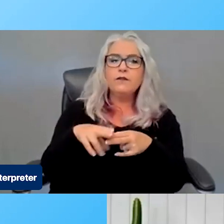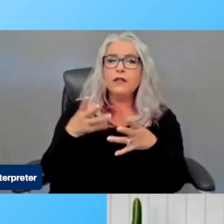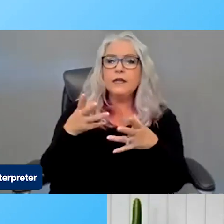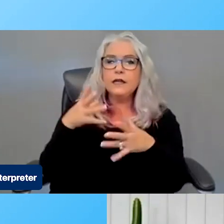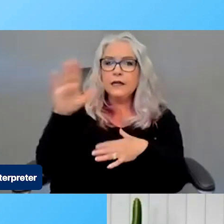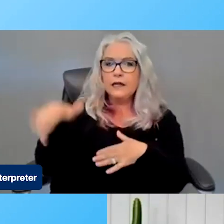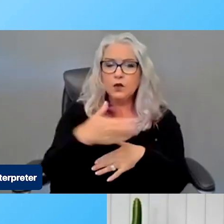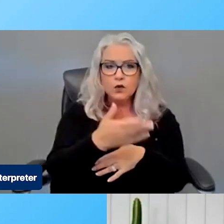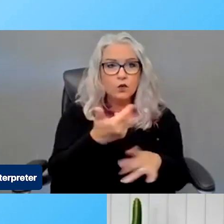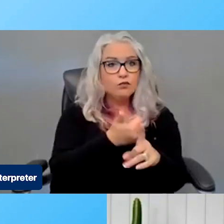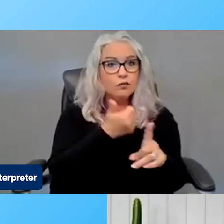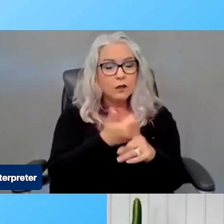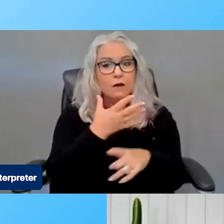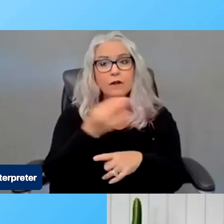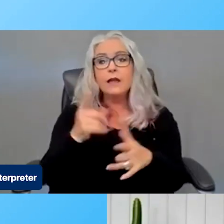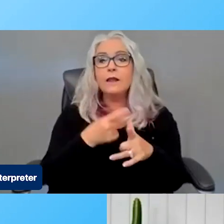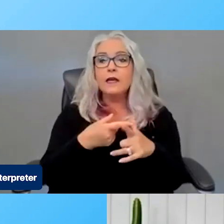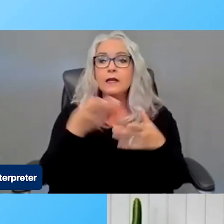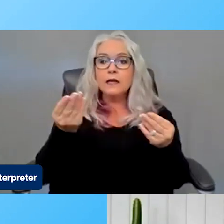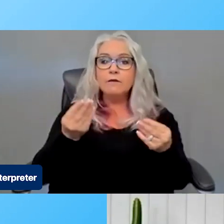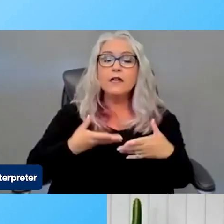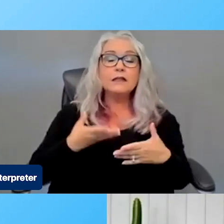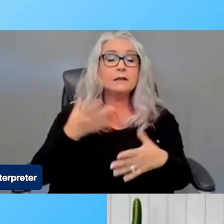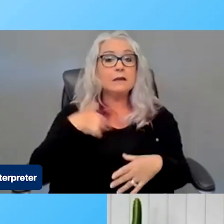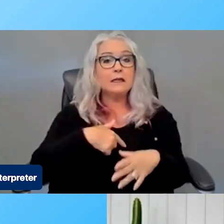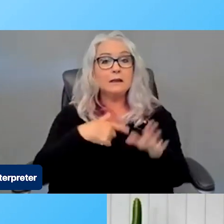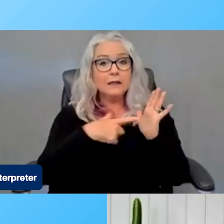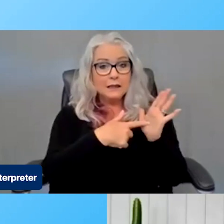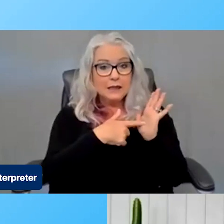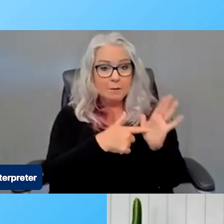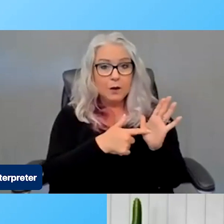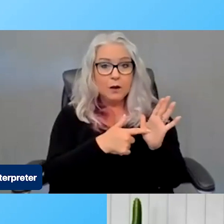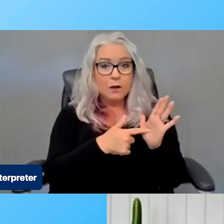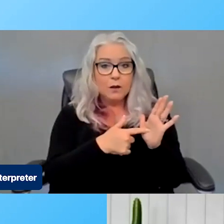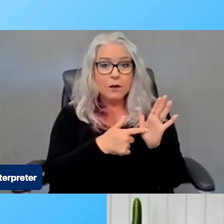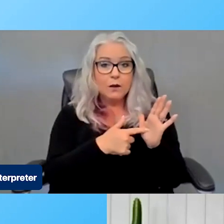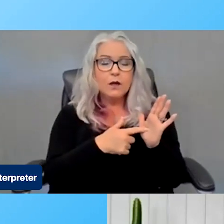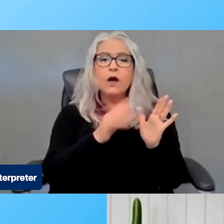then give an example of your